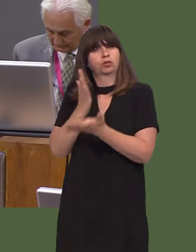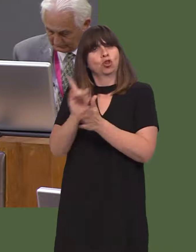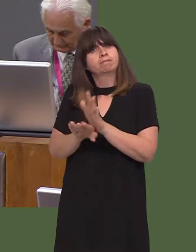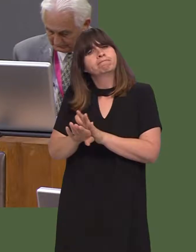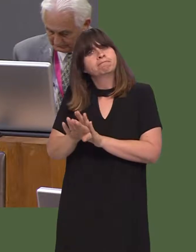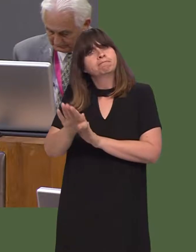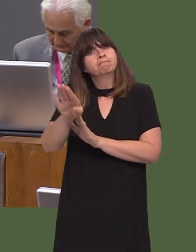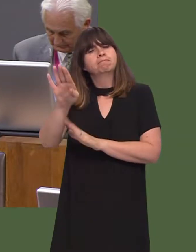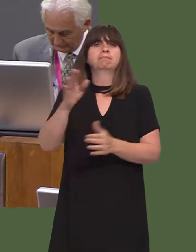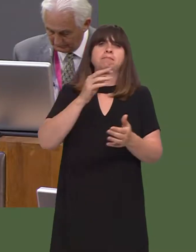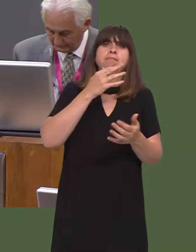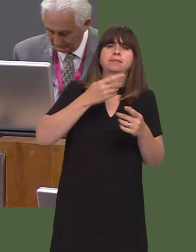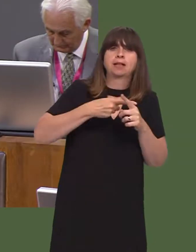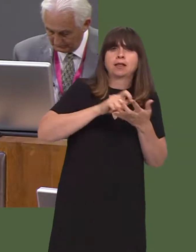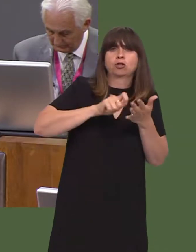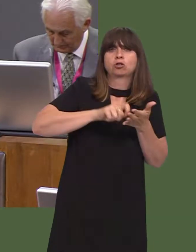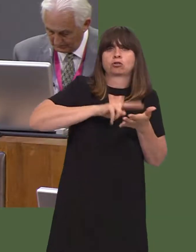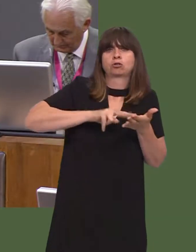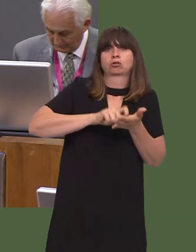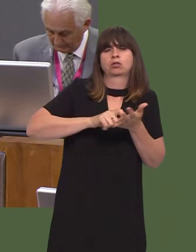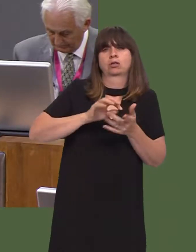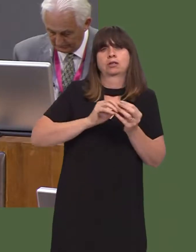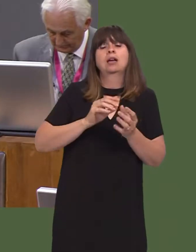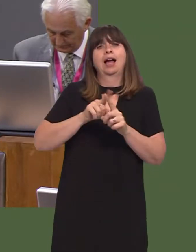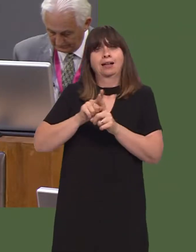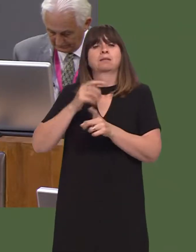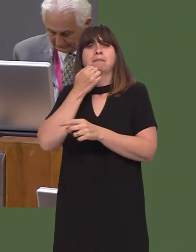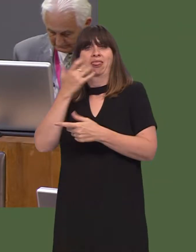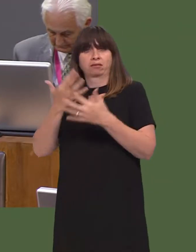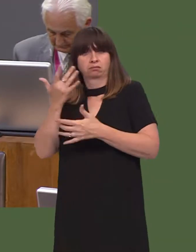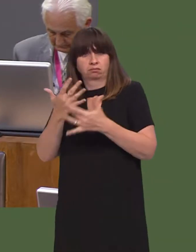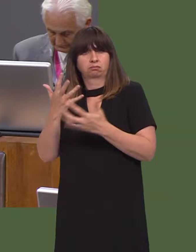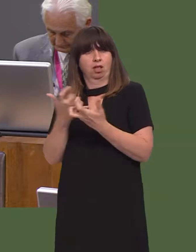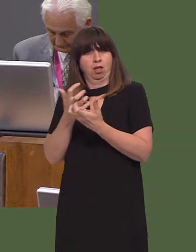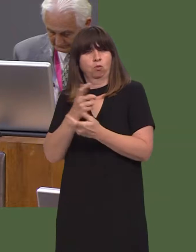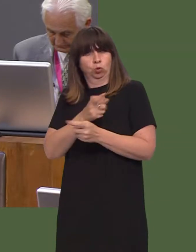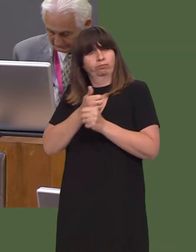progress in improving the numeracy and literacy of pupils, and how will your Government ensure